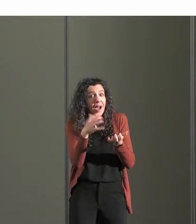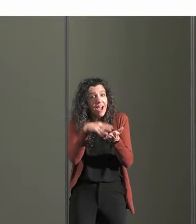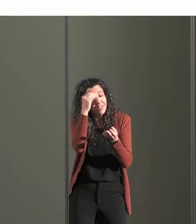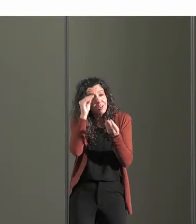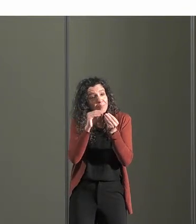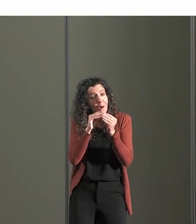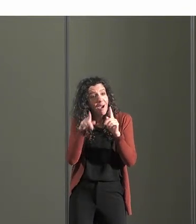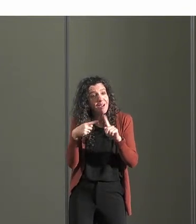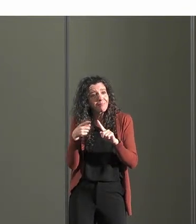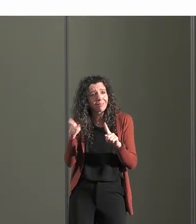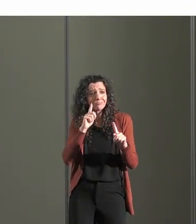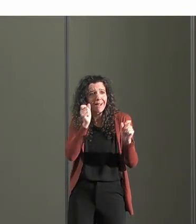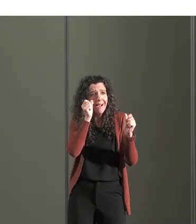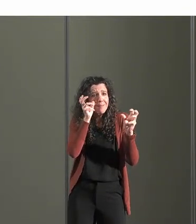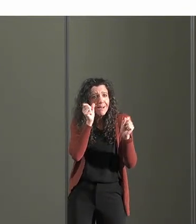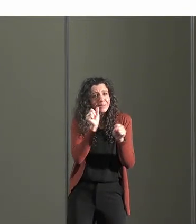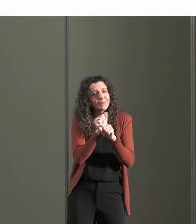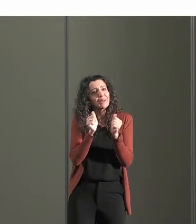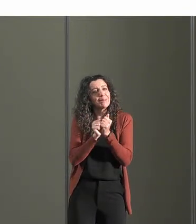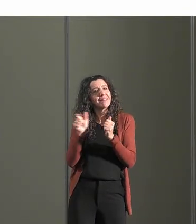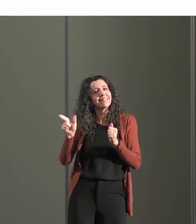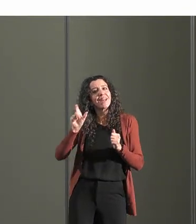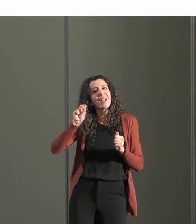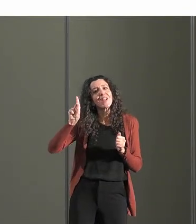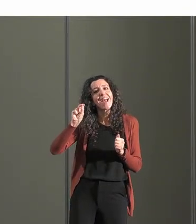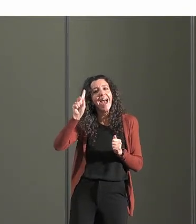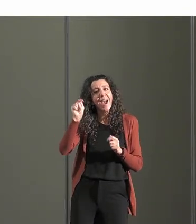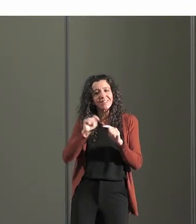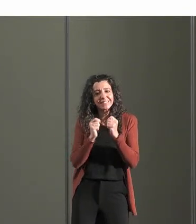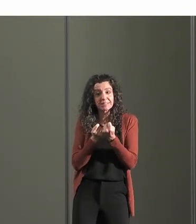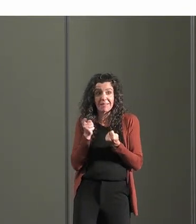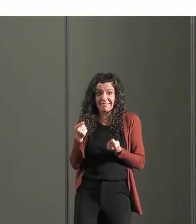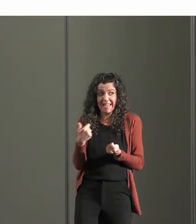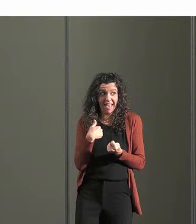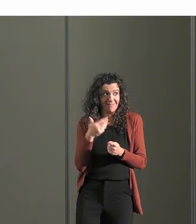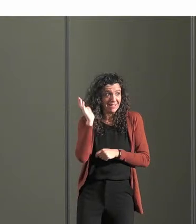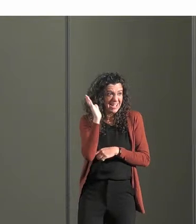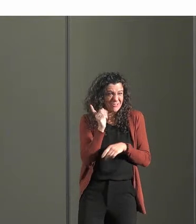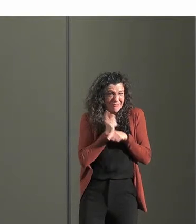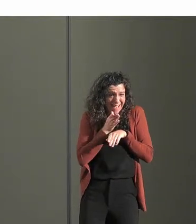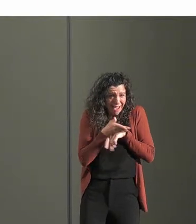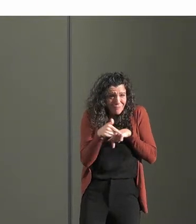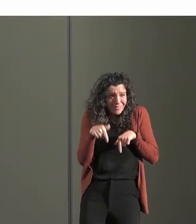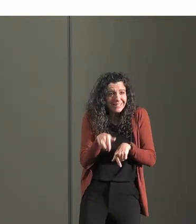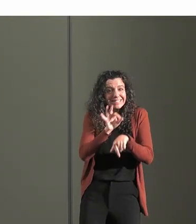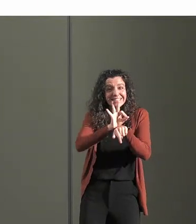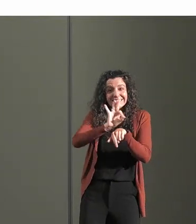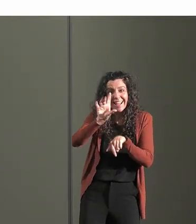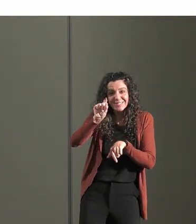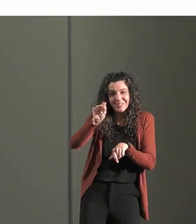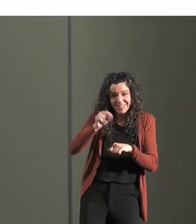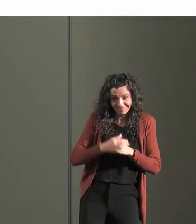dog is playful. If you want to learn more about the awesome work that the lookout team is doing they have